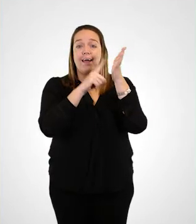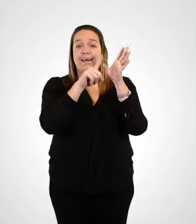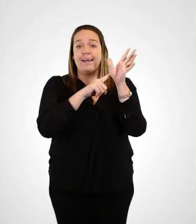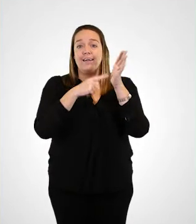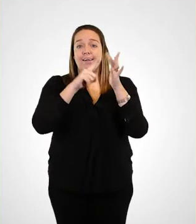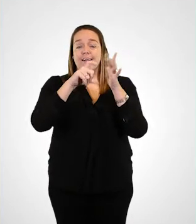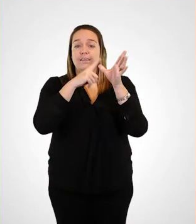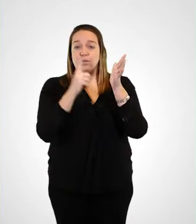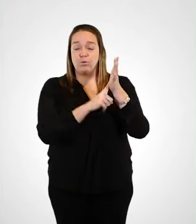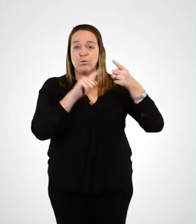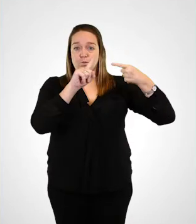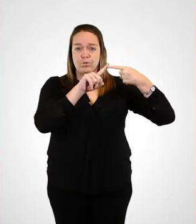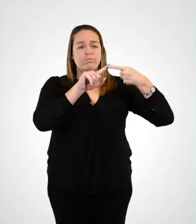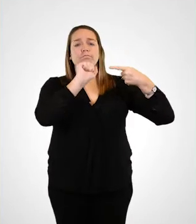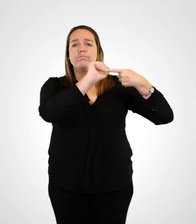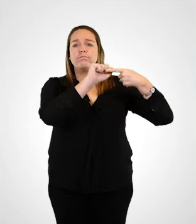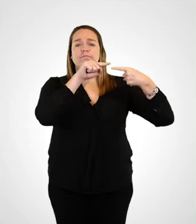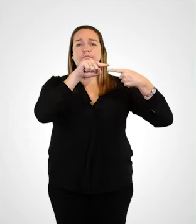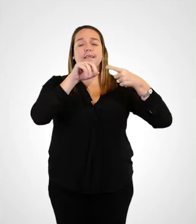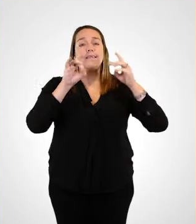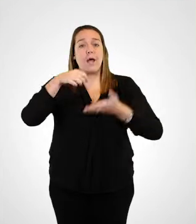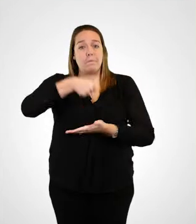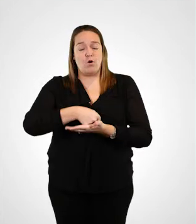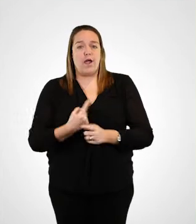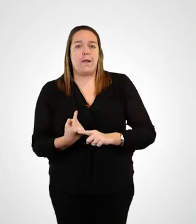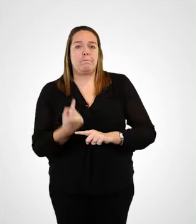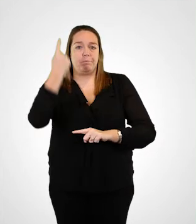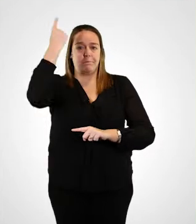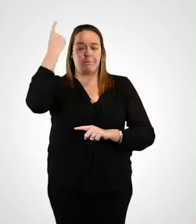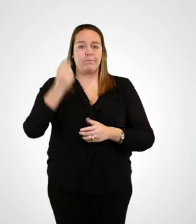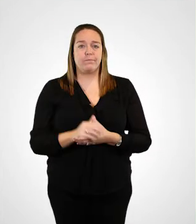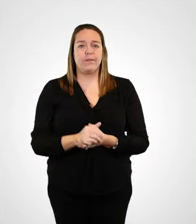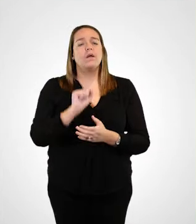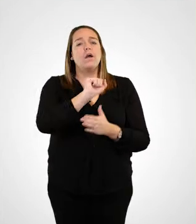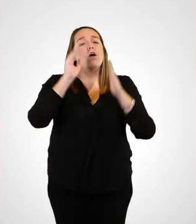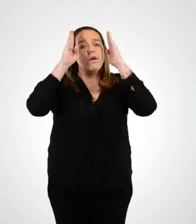One is called analytic, or analytical, and this is a bottom-up approach